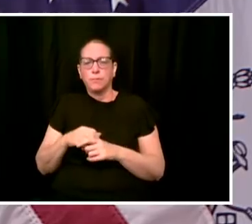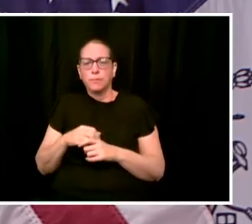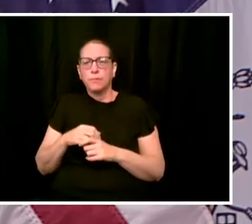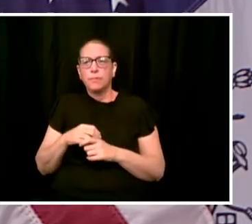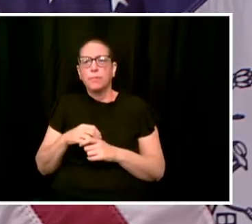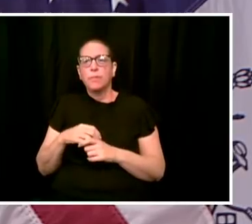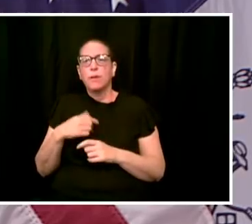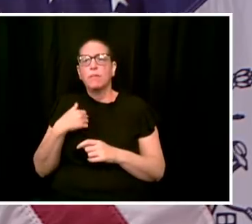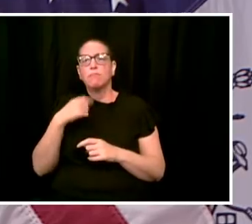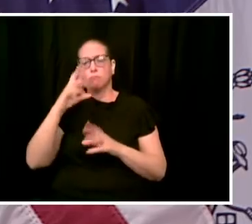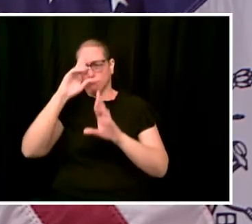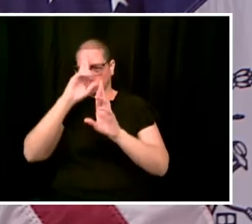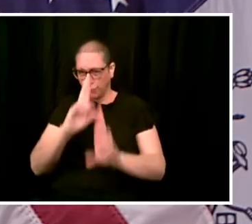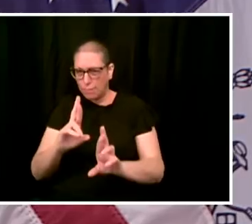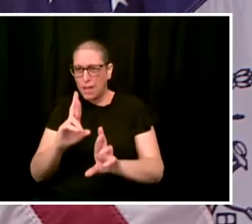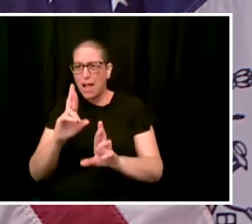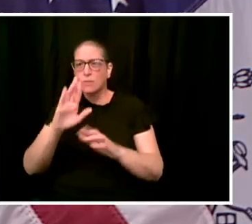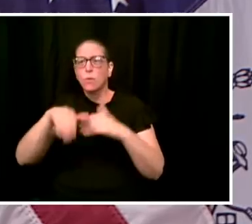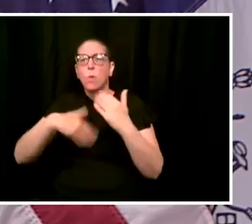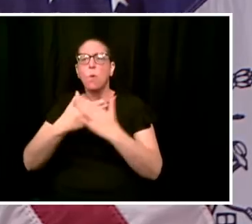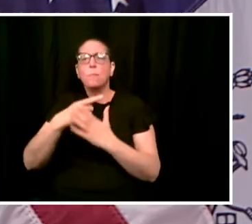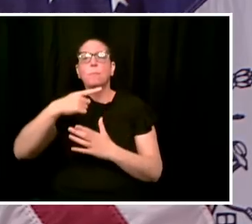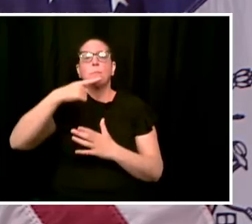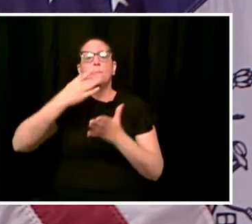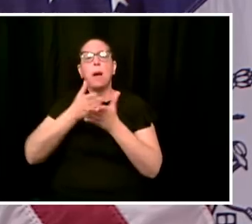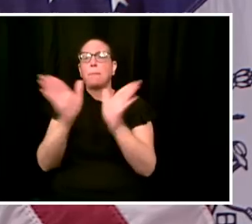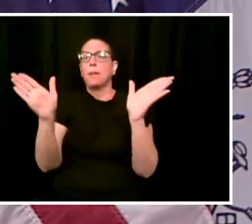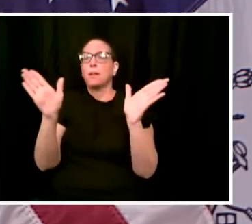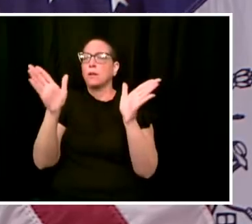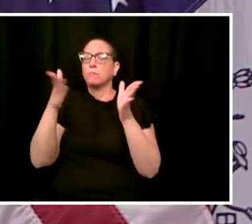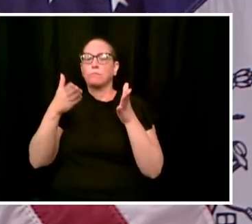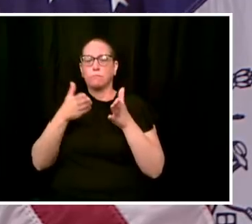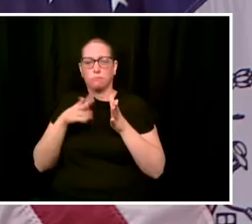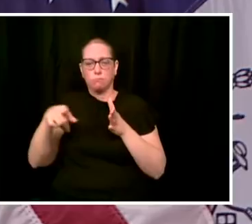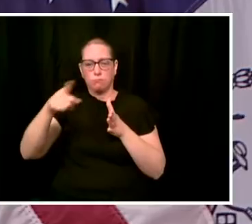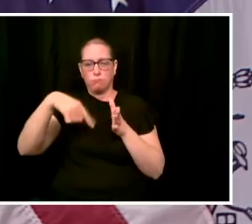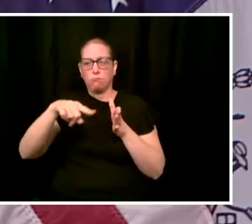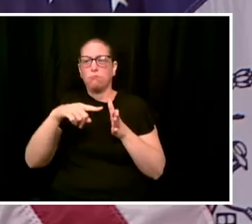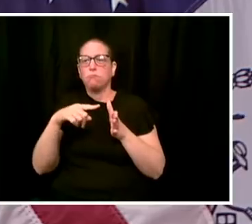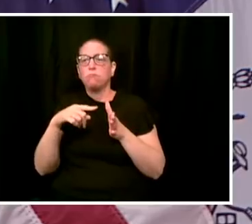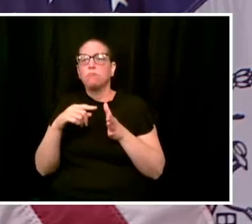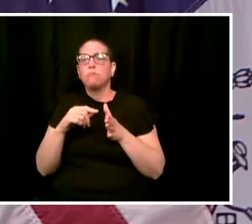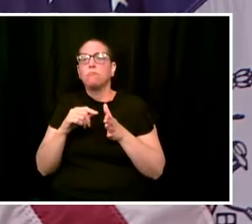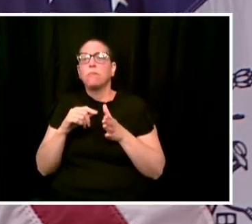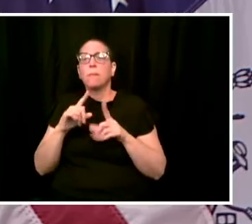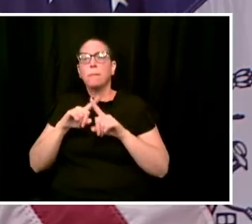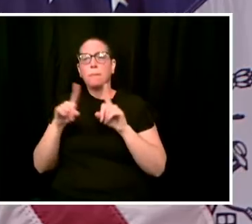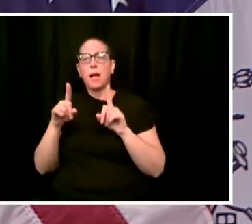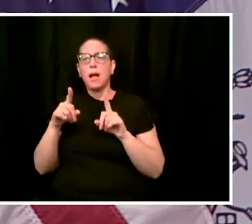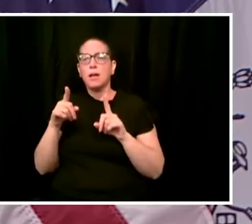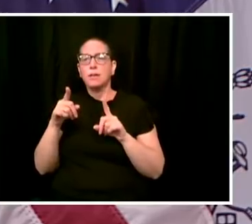BUT I RESPECT ANYONE THAT HAS SERVED IN PUBLIC ERSVEIC, BUT